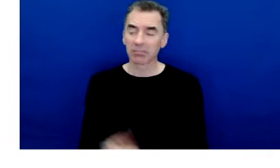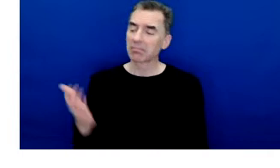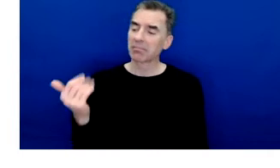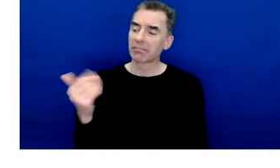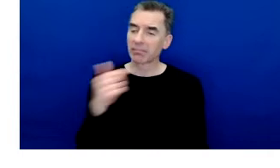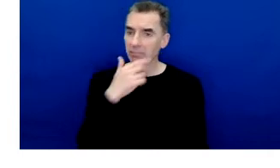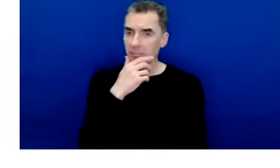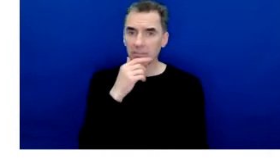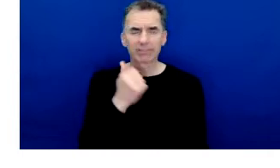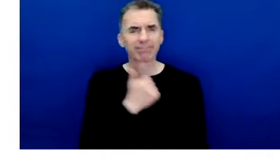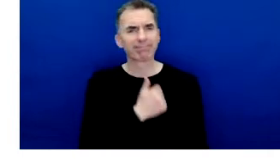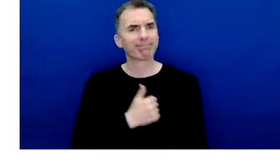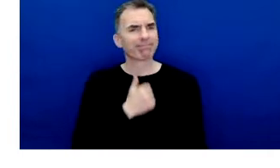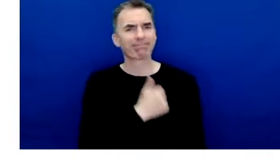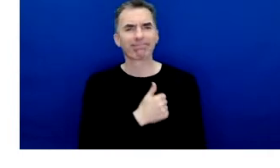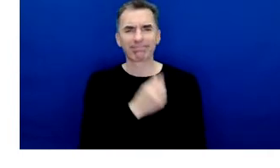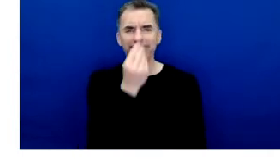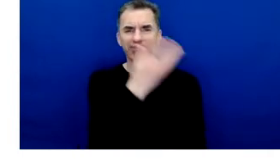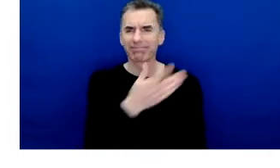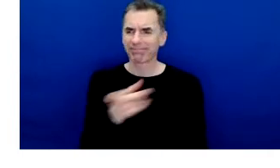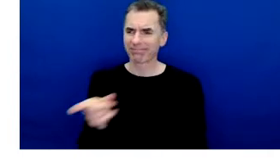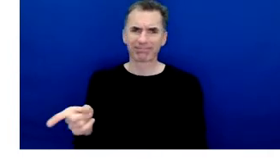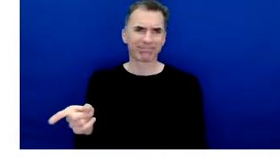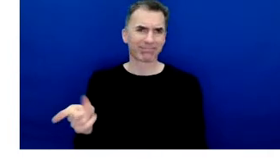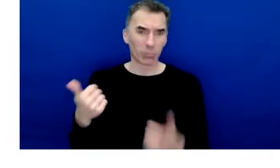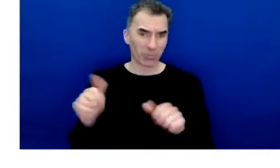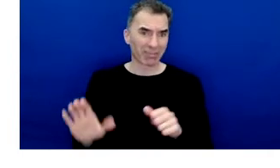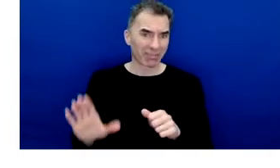I'm sorry, I cannot figure out unless she's on her twice and